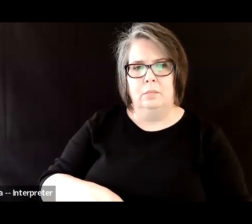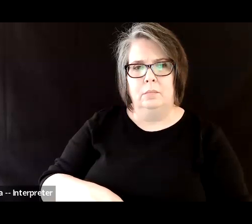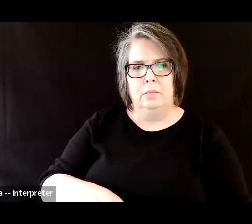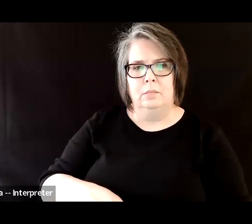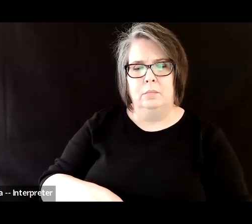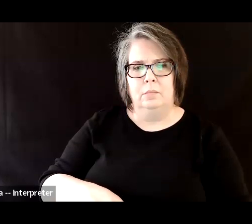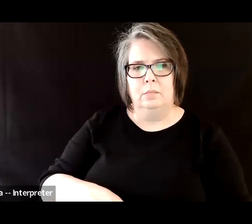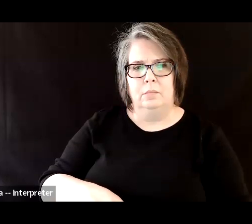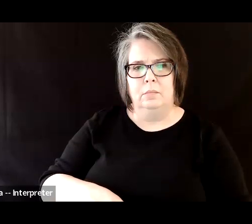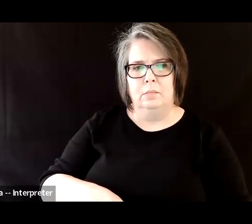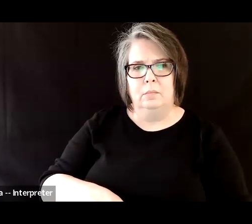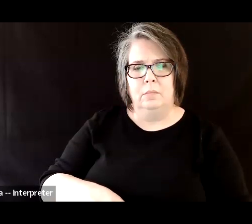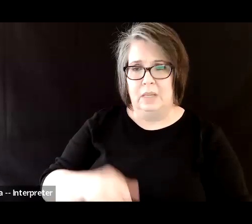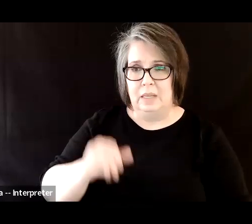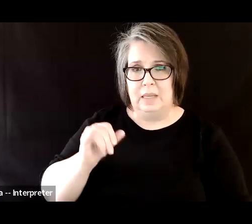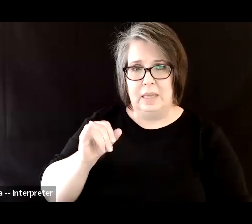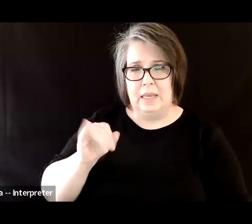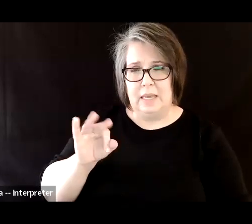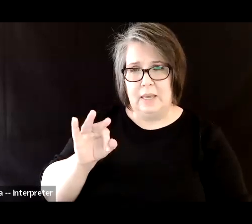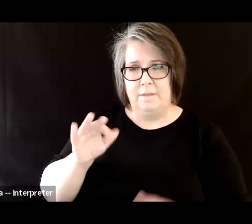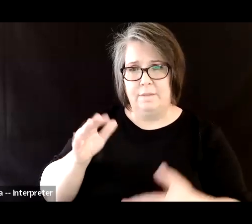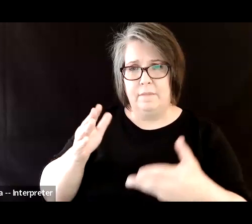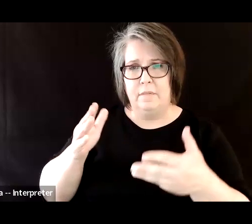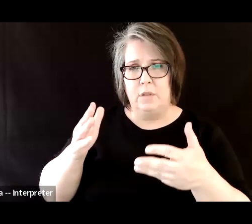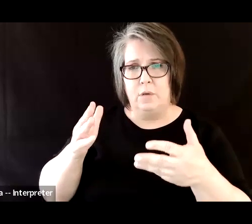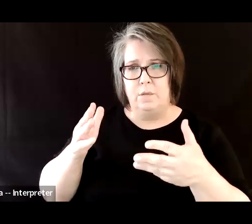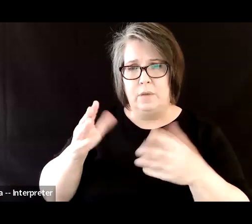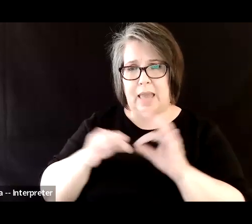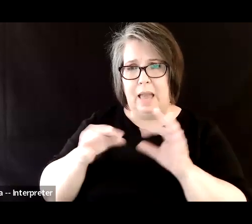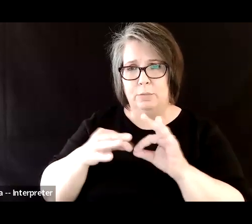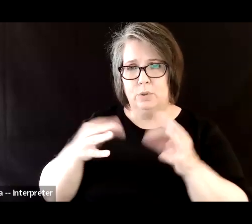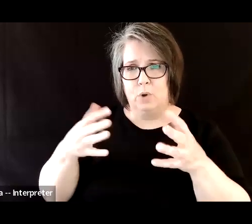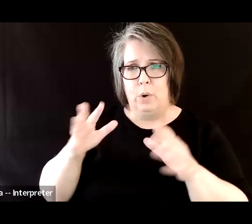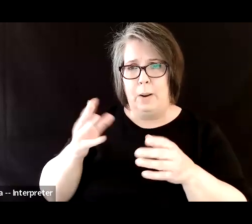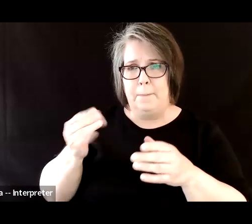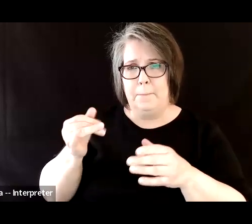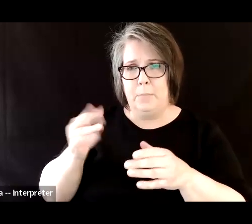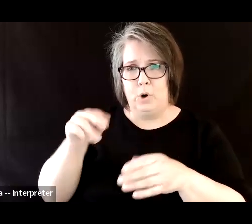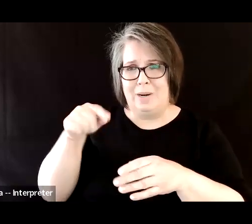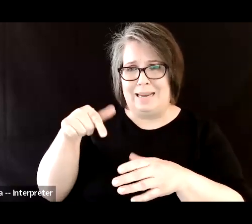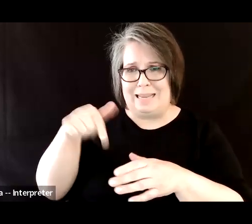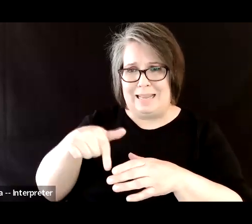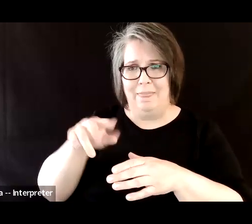you would. If they are already burned into the video, I don't know that you would absolutely have to